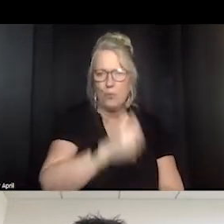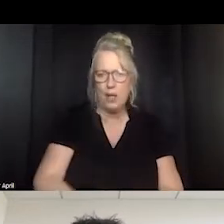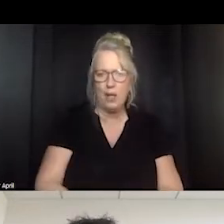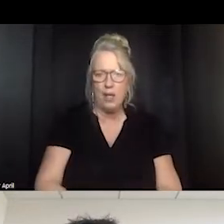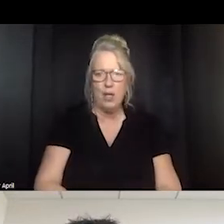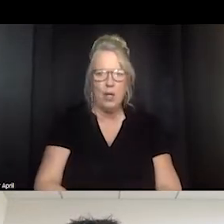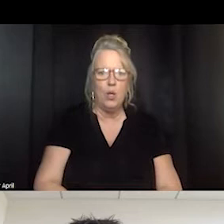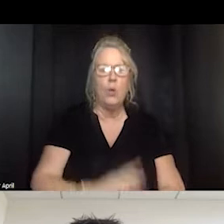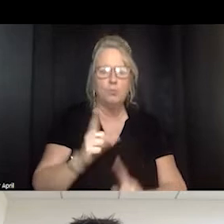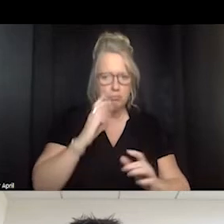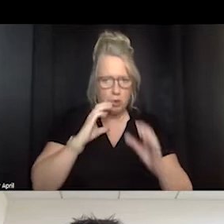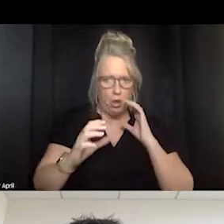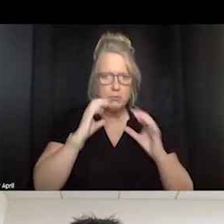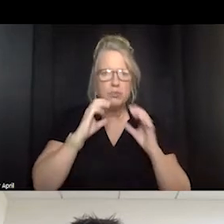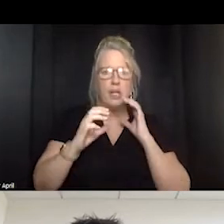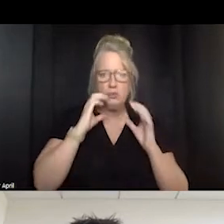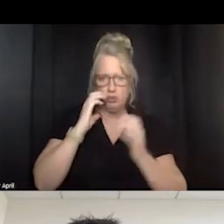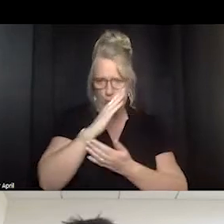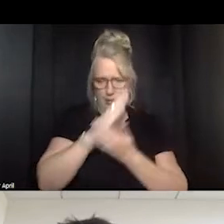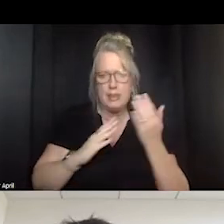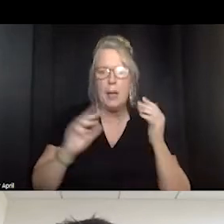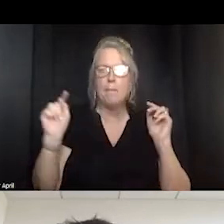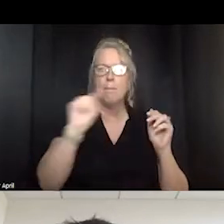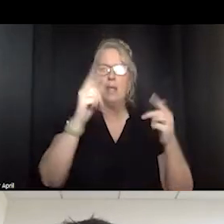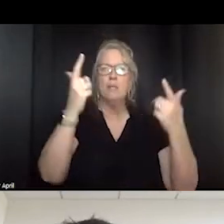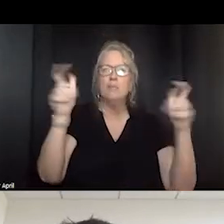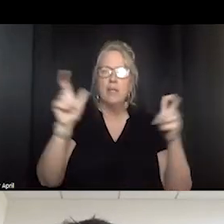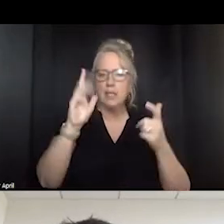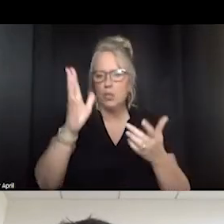HAD CONVERSATIONS WITH SAY, SOME OF THE BIGGER PROVIDERS LIKE PHOENIX CHILDREN'S HOSPITAL.